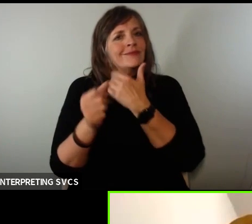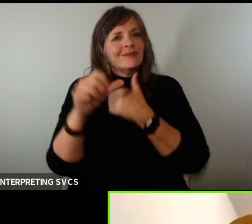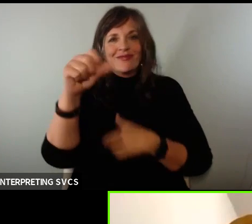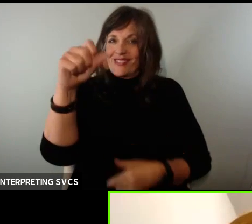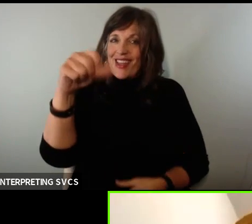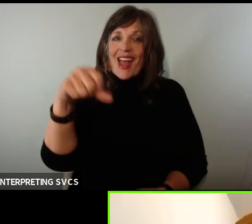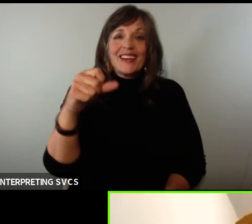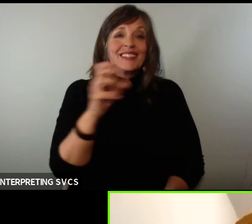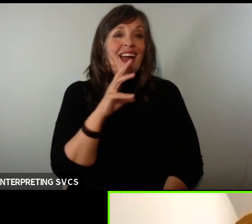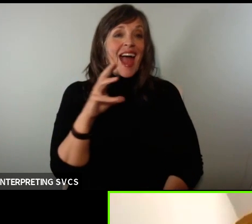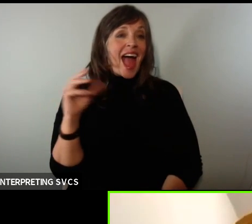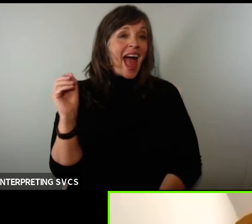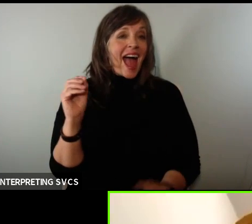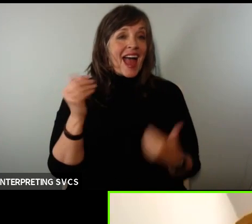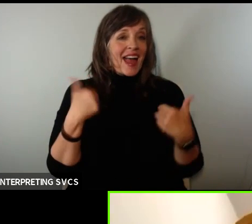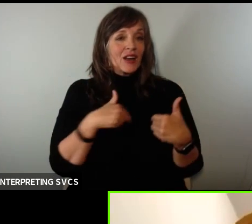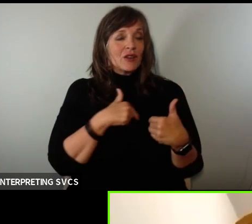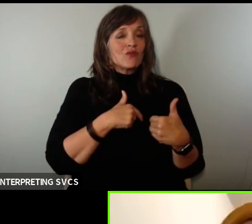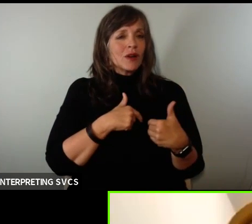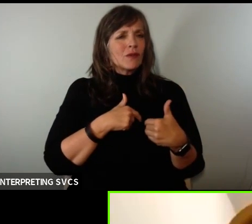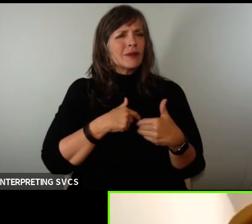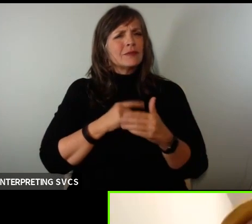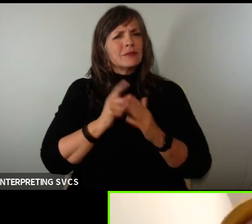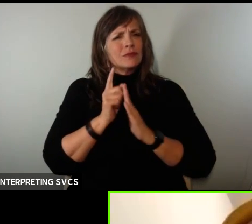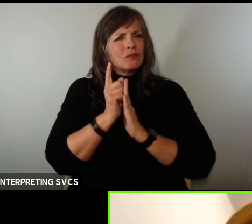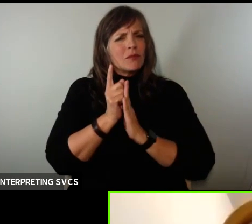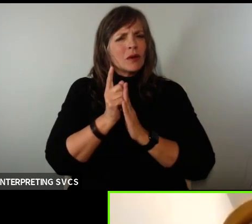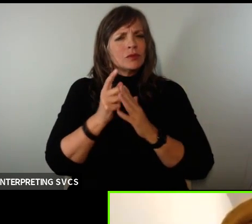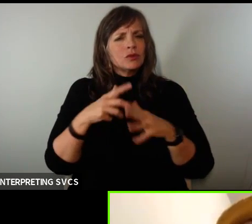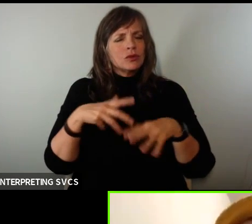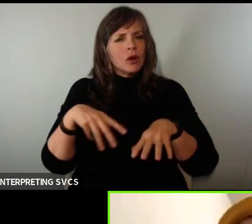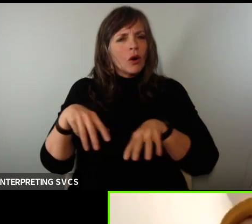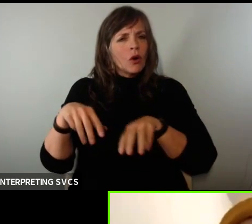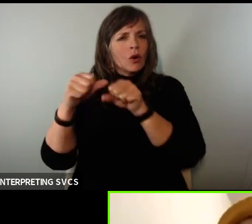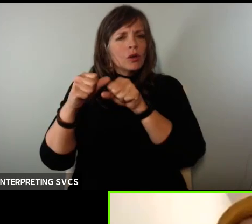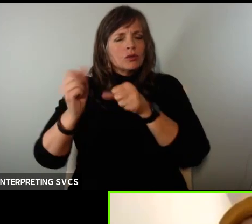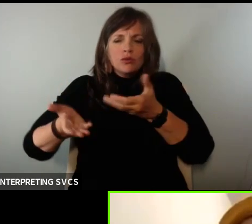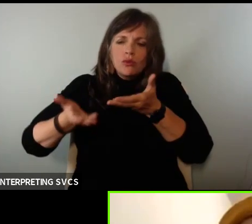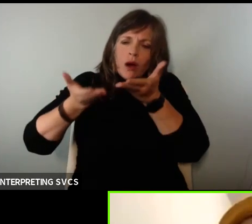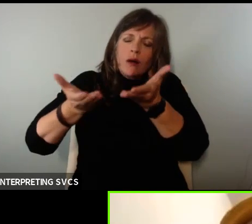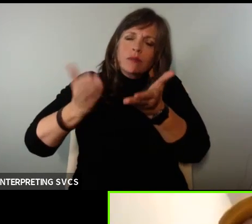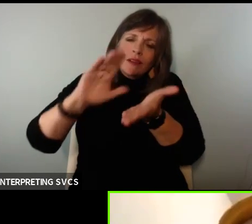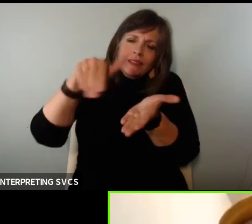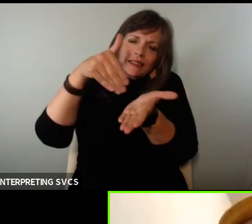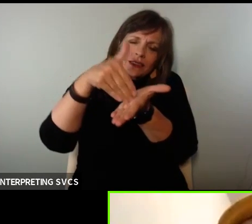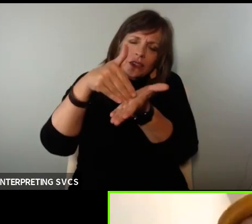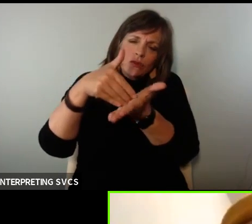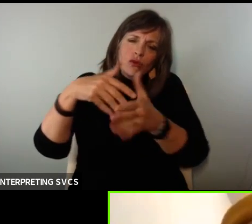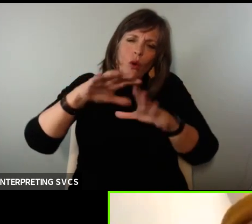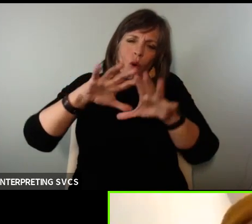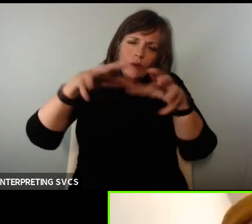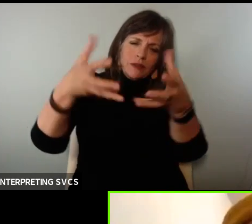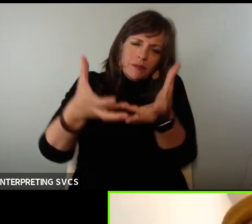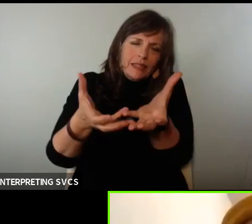And we'll be taking this moment to specifically uplift, center, hold space for black freelance artists.